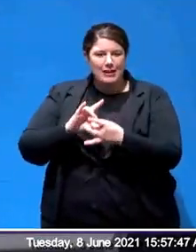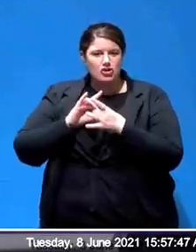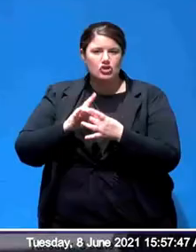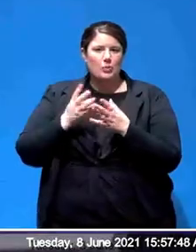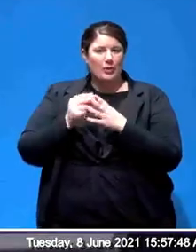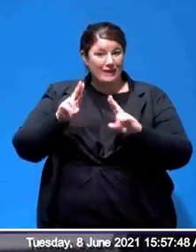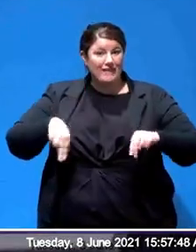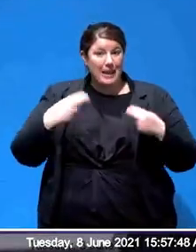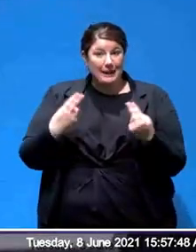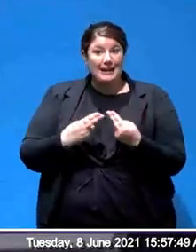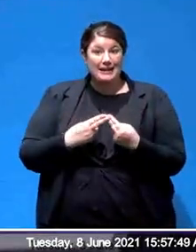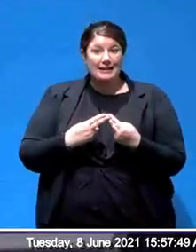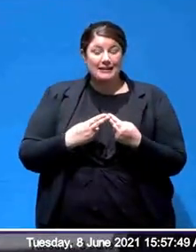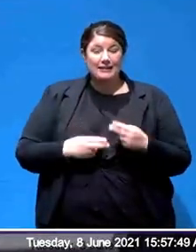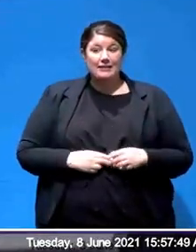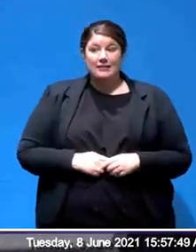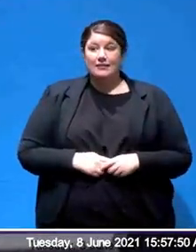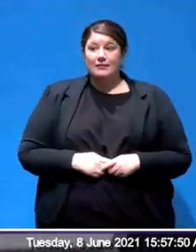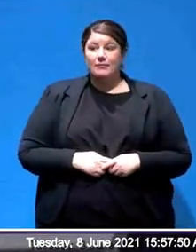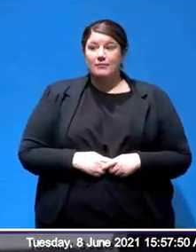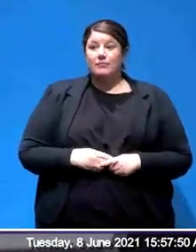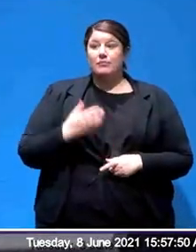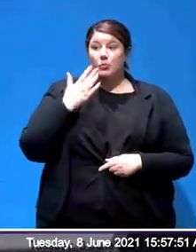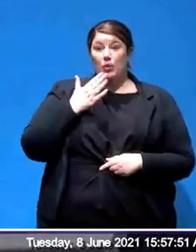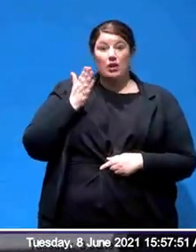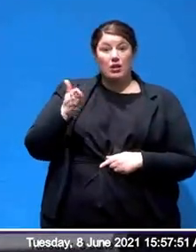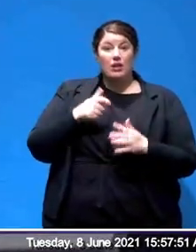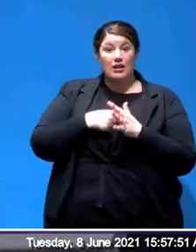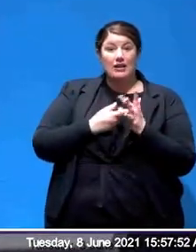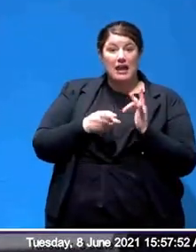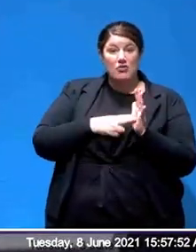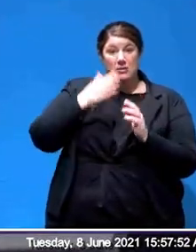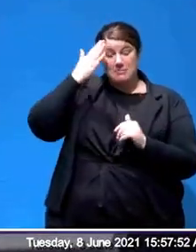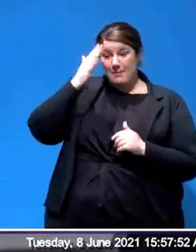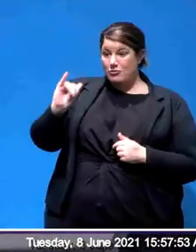So when --- when Karen rang me and sent me the photographs of the bruising,